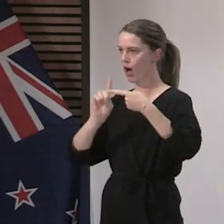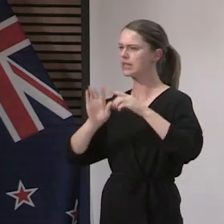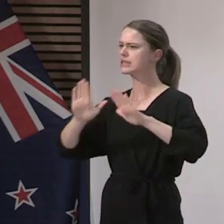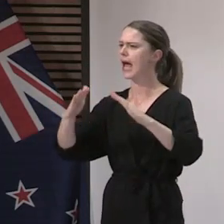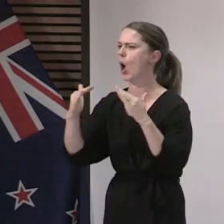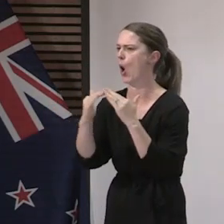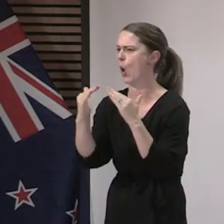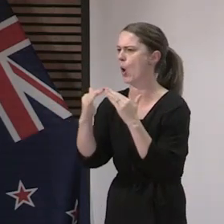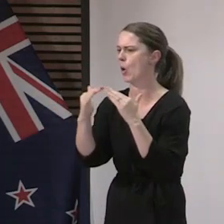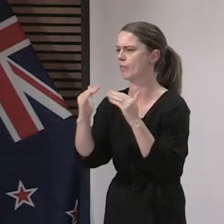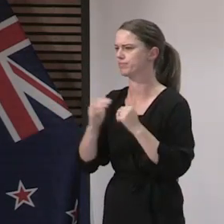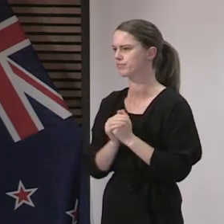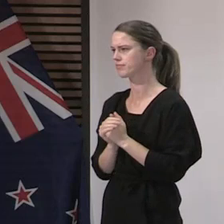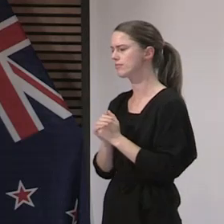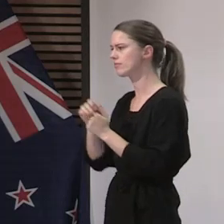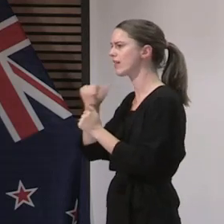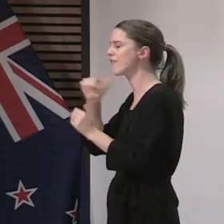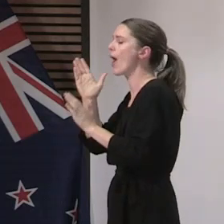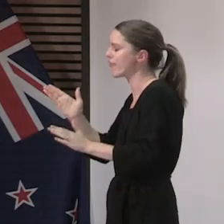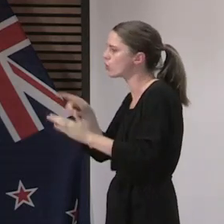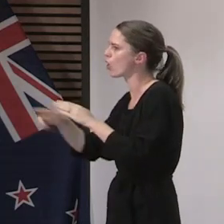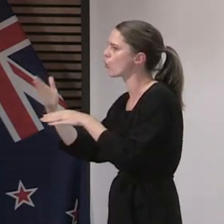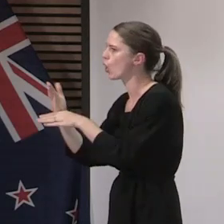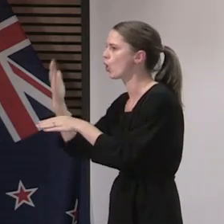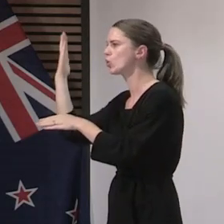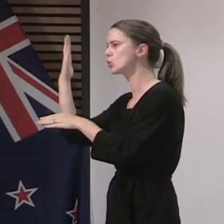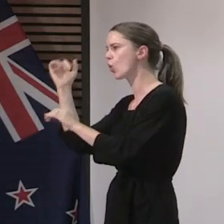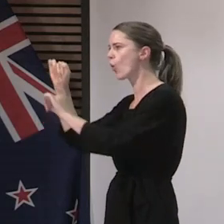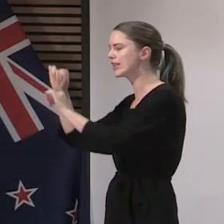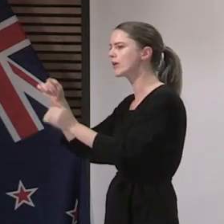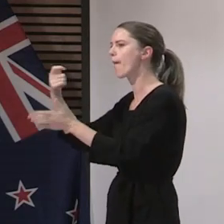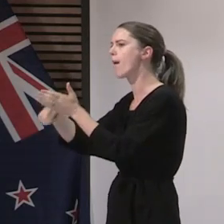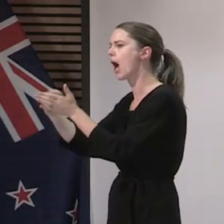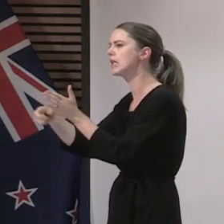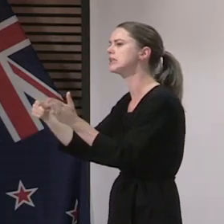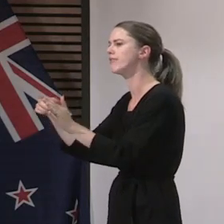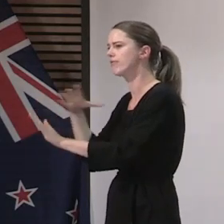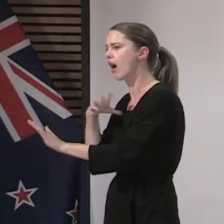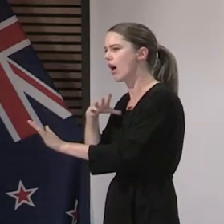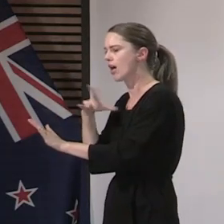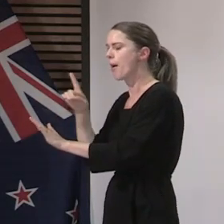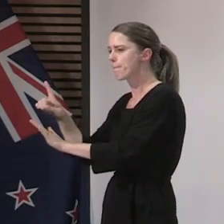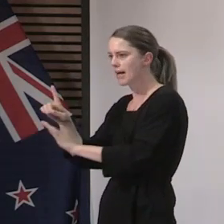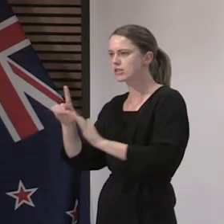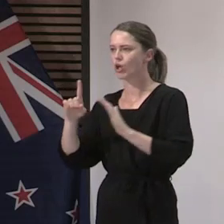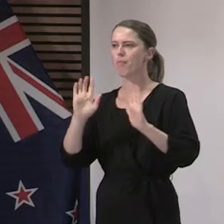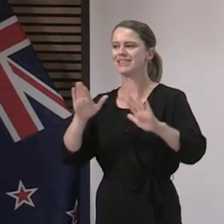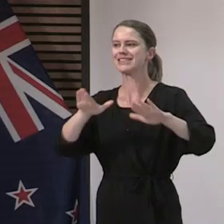principles for Level 3 when we get there. One, stay home. If you are not at work, school,